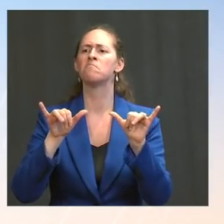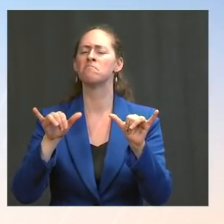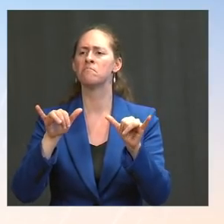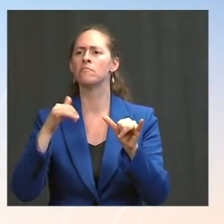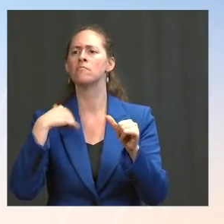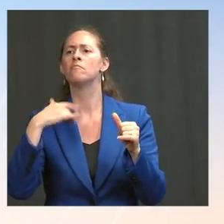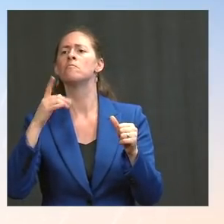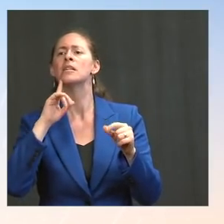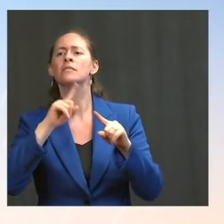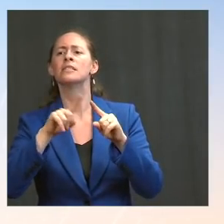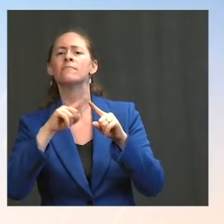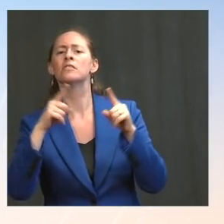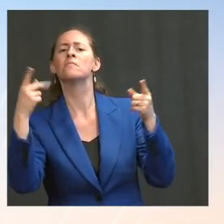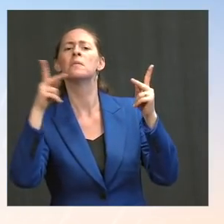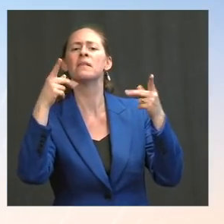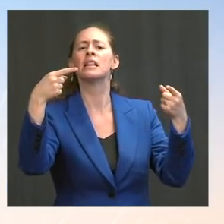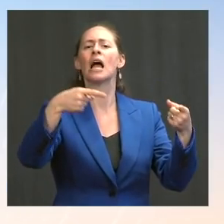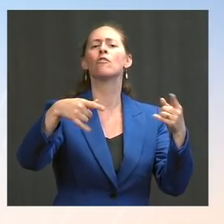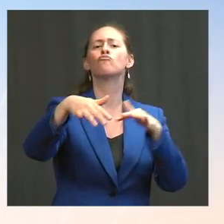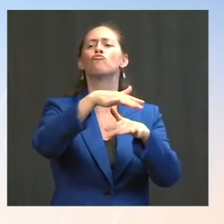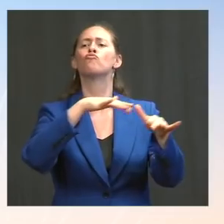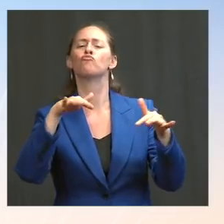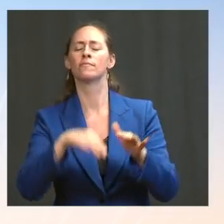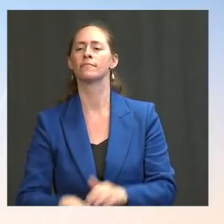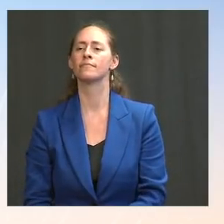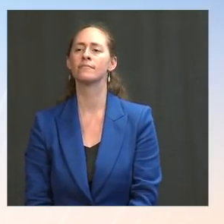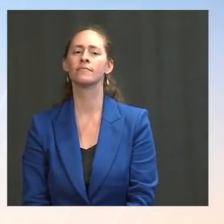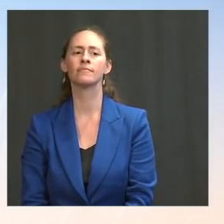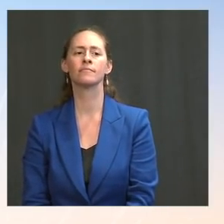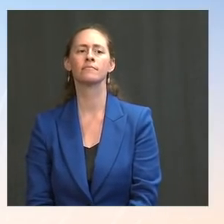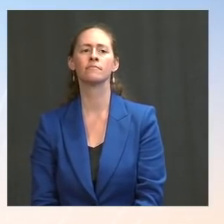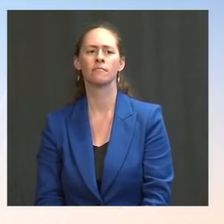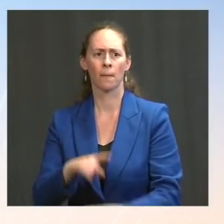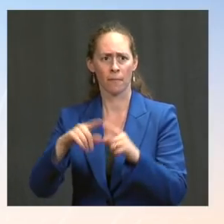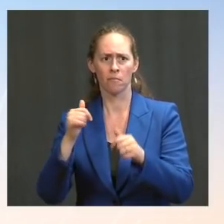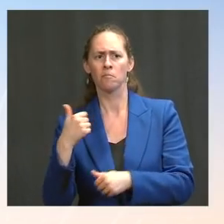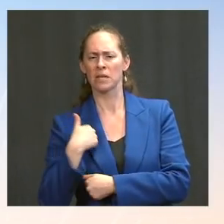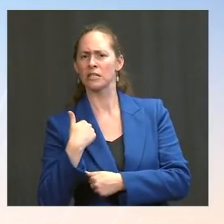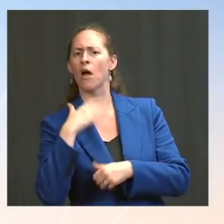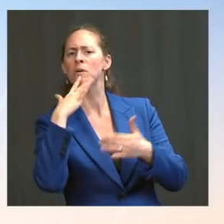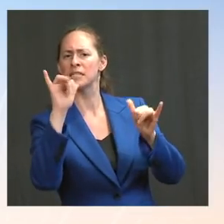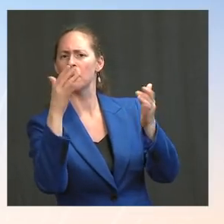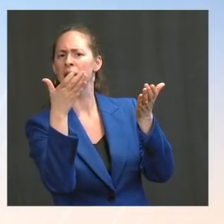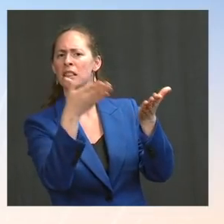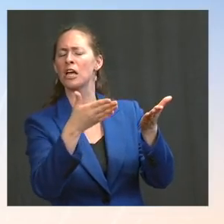before we complete our military drawdown. I'd also note that we will continue, even after we have our military with- --